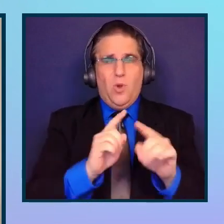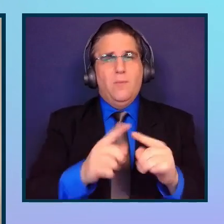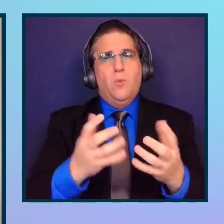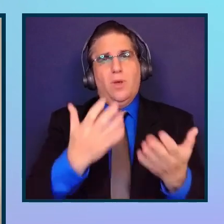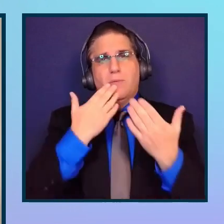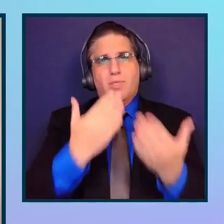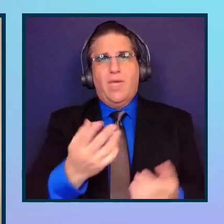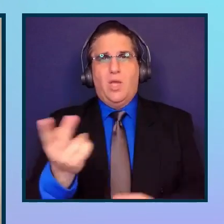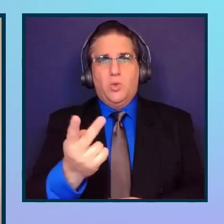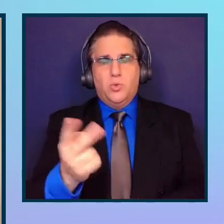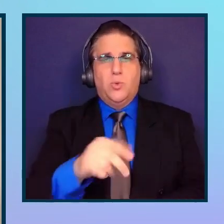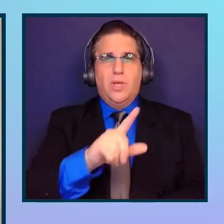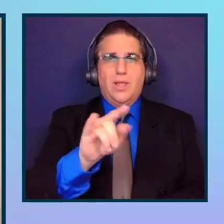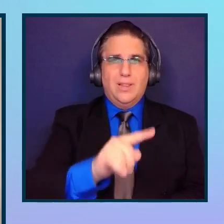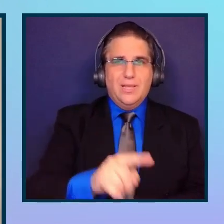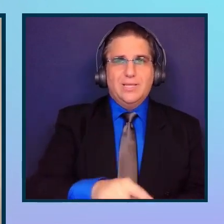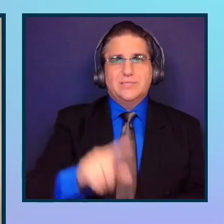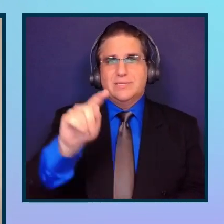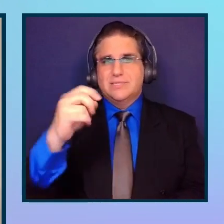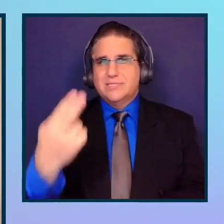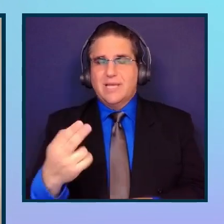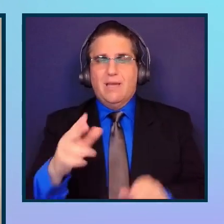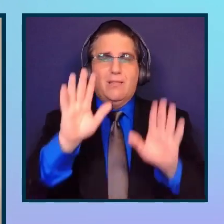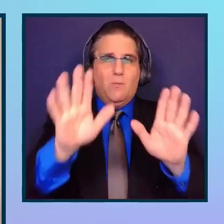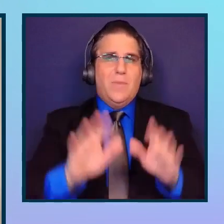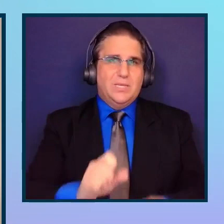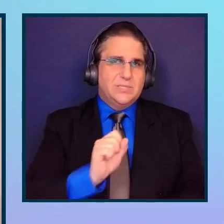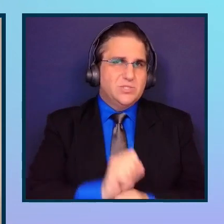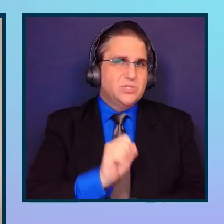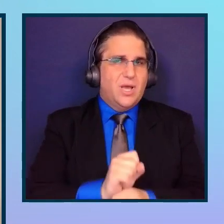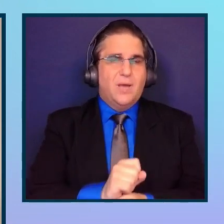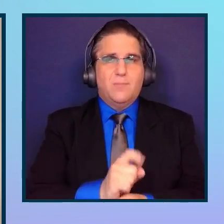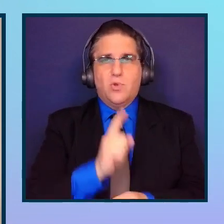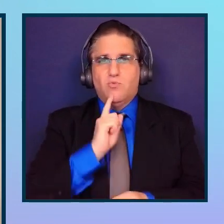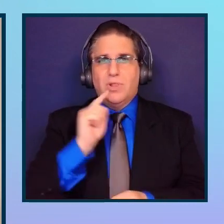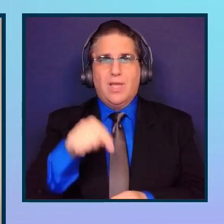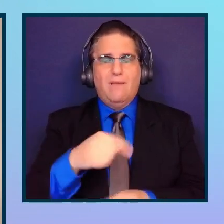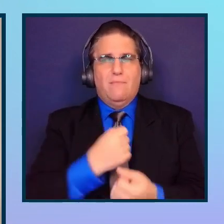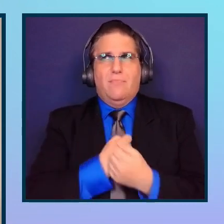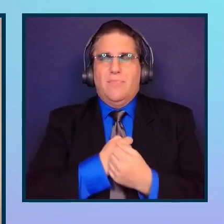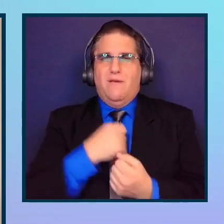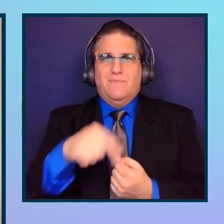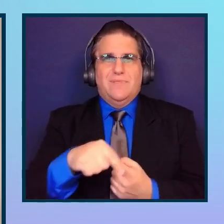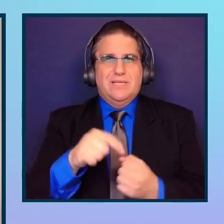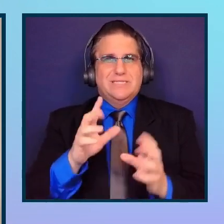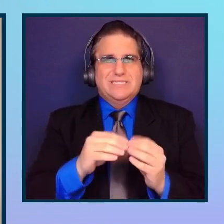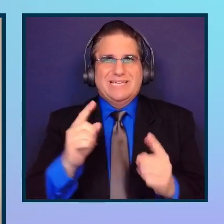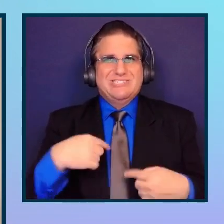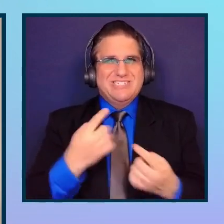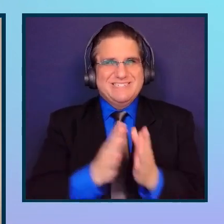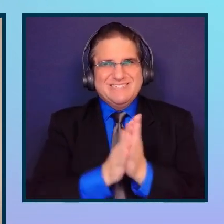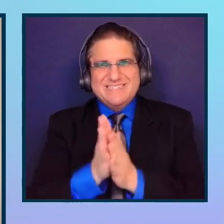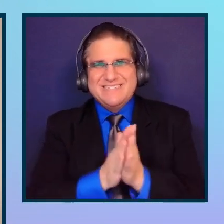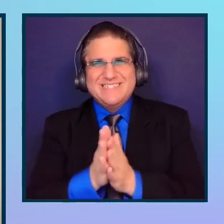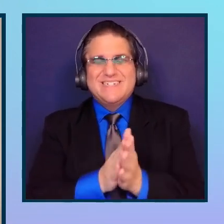Liz and Seth did an amazing job, this has been one of my favorite sessions so far, so just wanna thank you again,